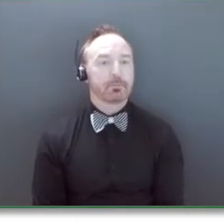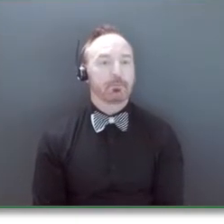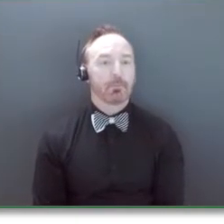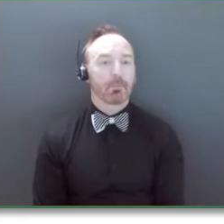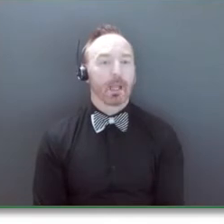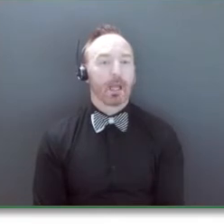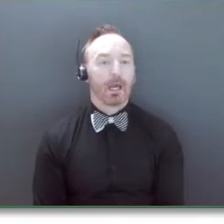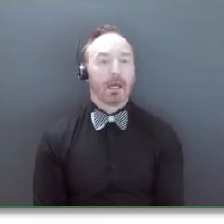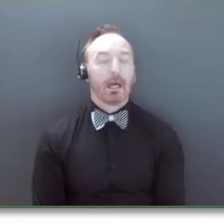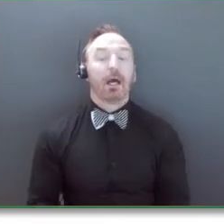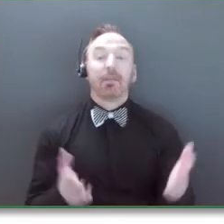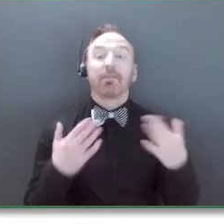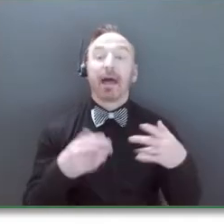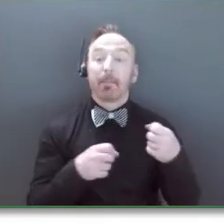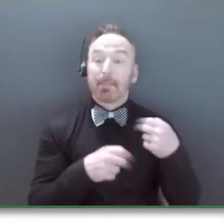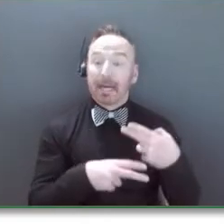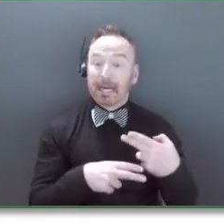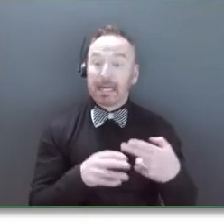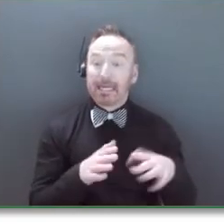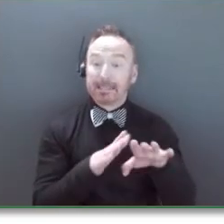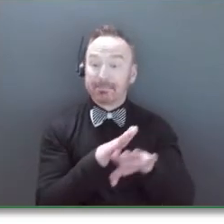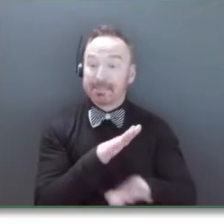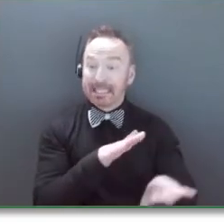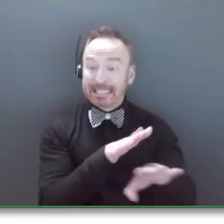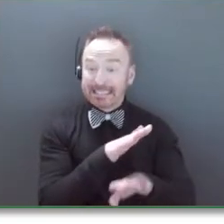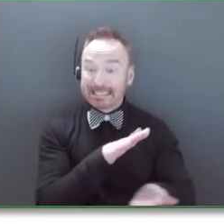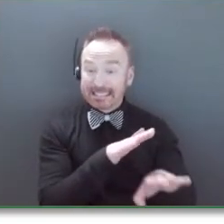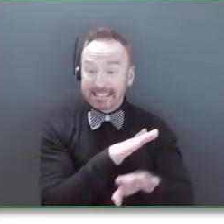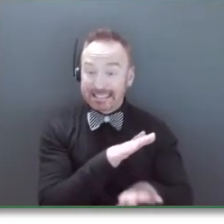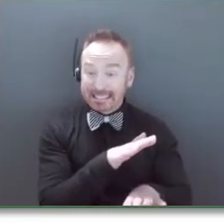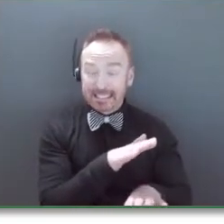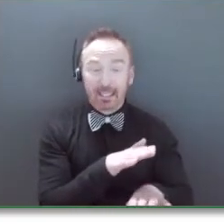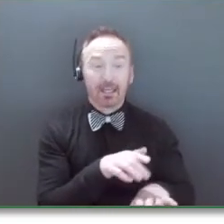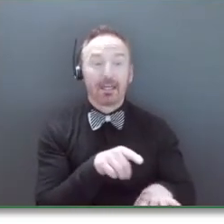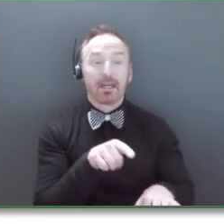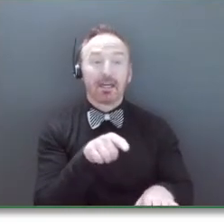you know that people enjoy as a result of of taking part in adaptive hiking